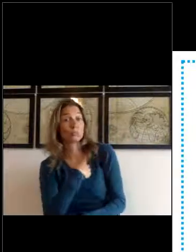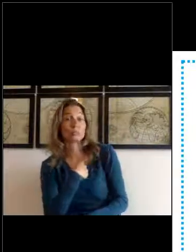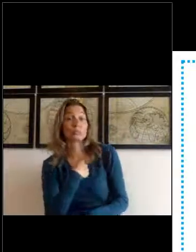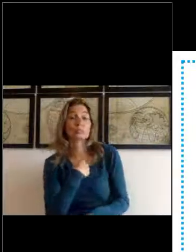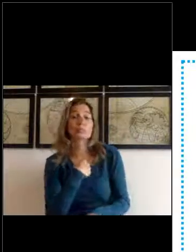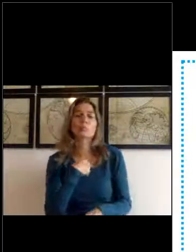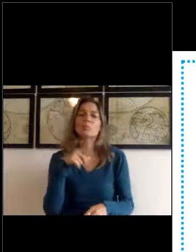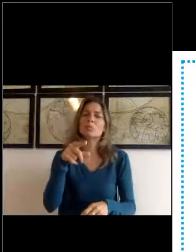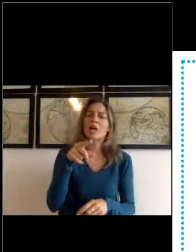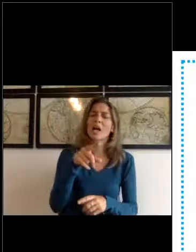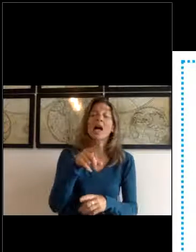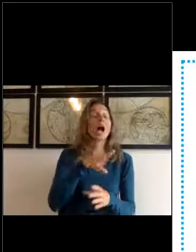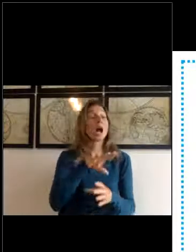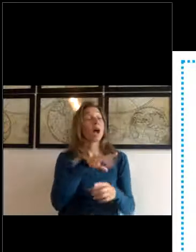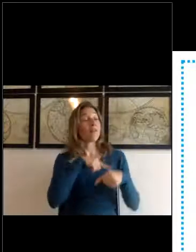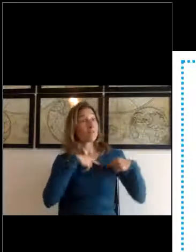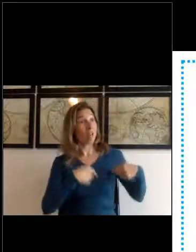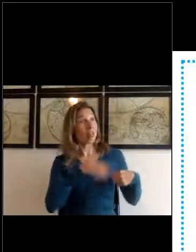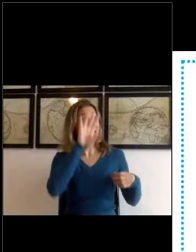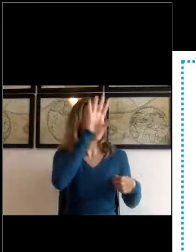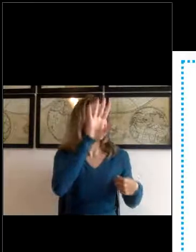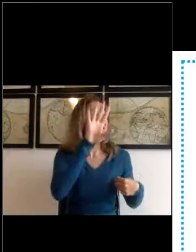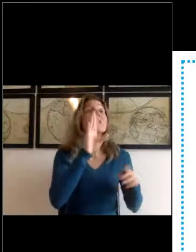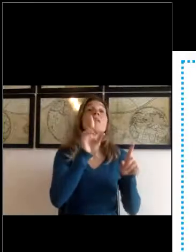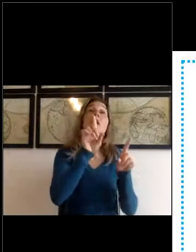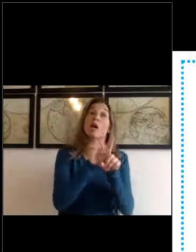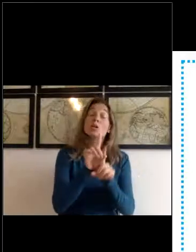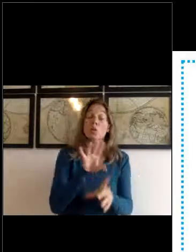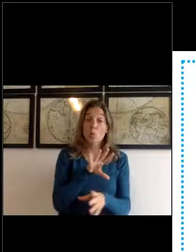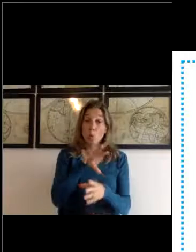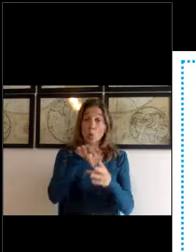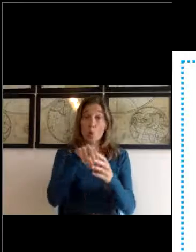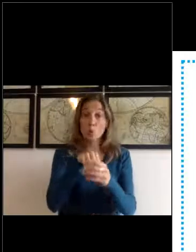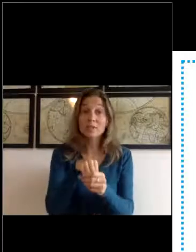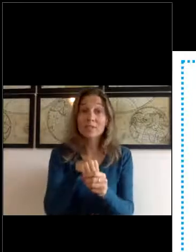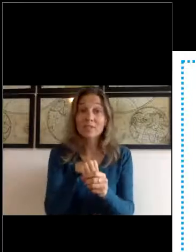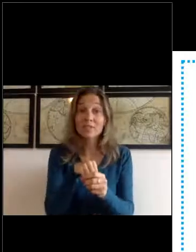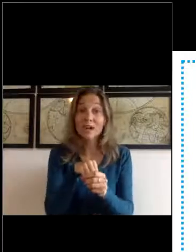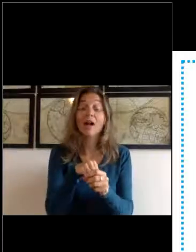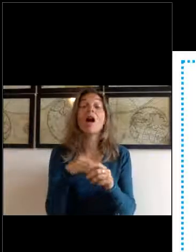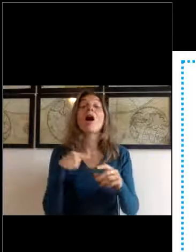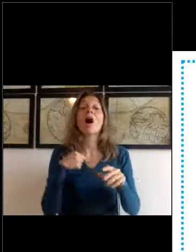in the context of being a volunteer sending organisation, I was challenged to say the least.